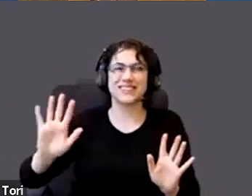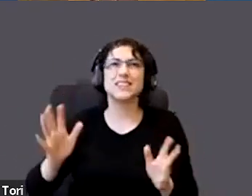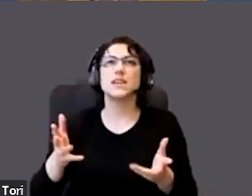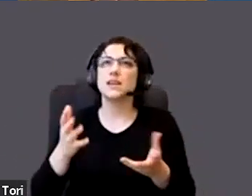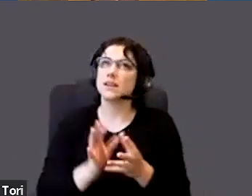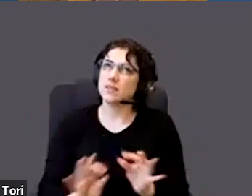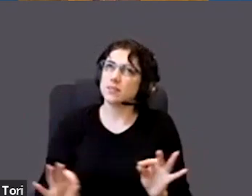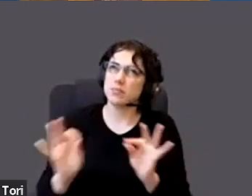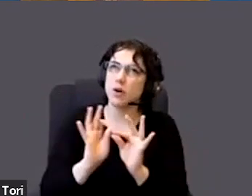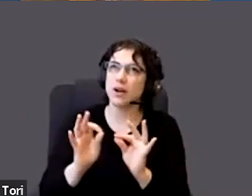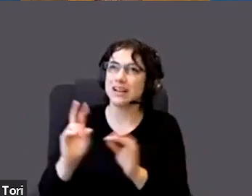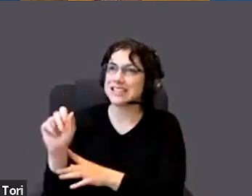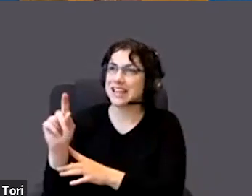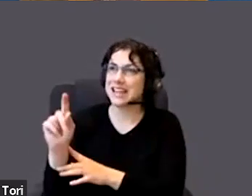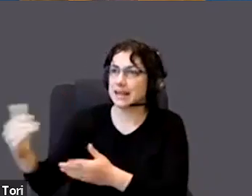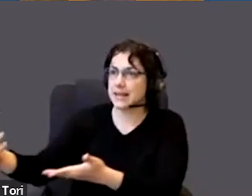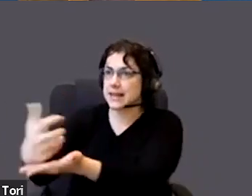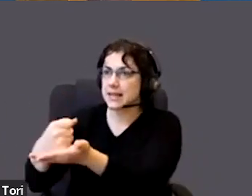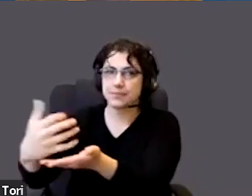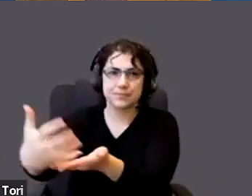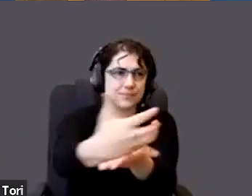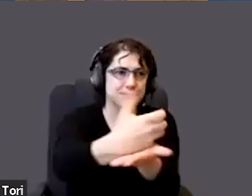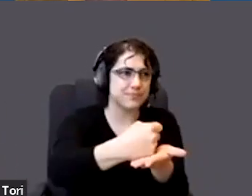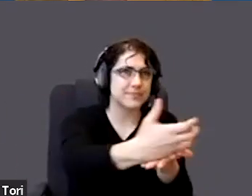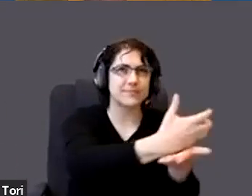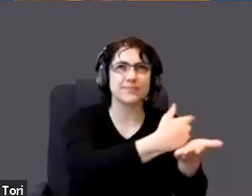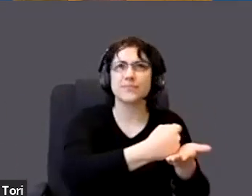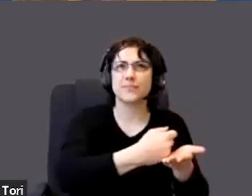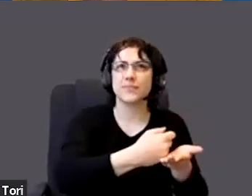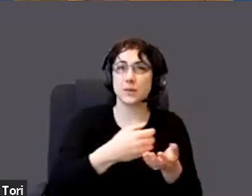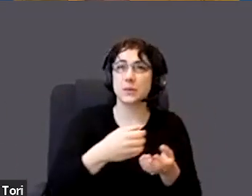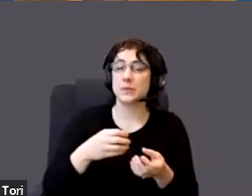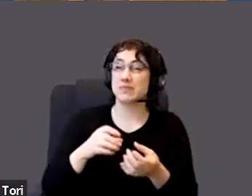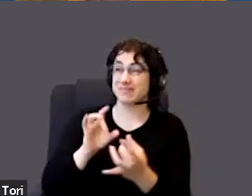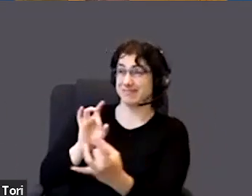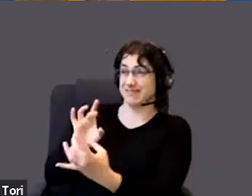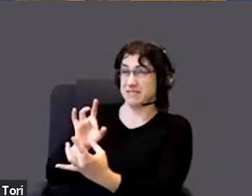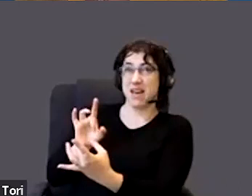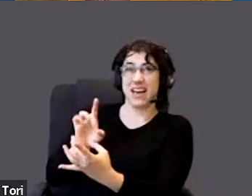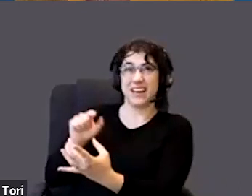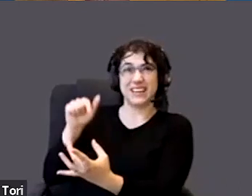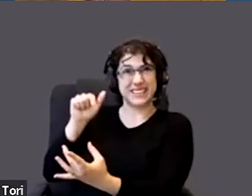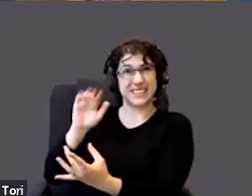synergistically so that we at CDC can feed back to you and say, "You know, this is how you're faring compared